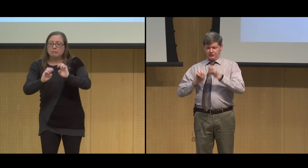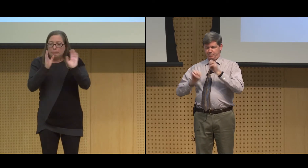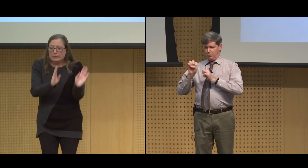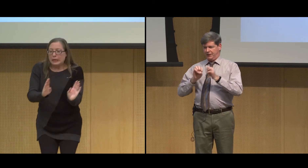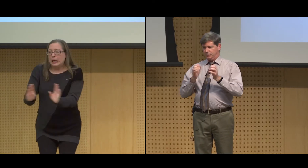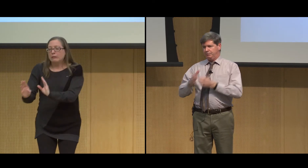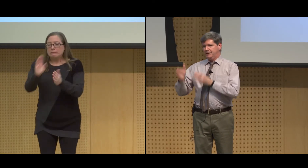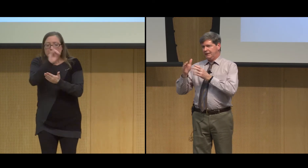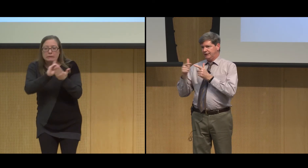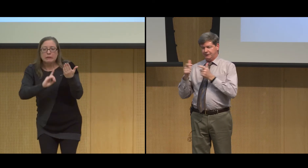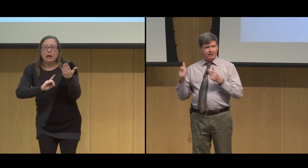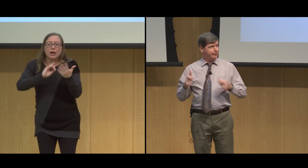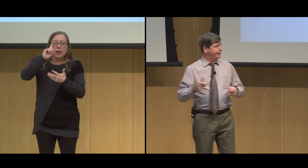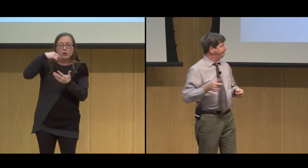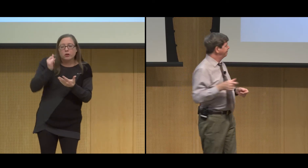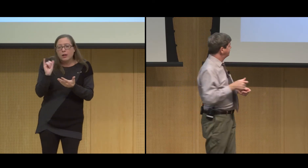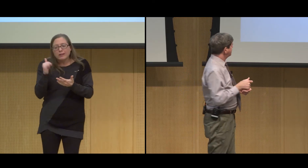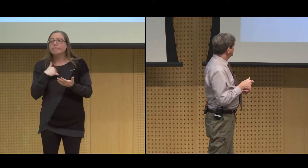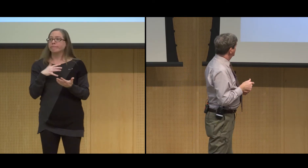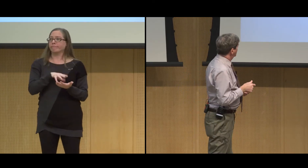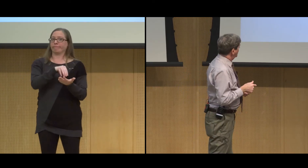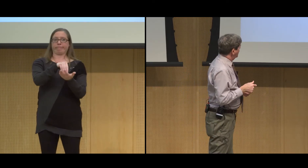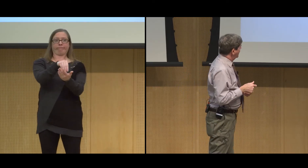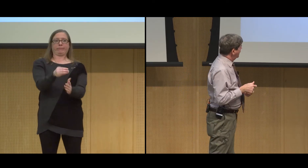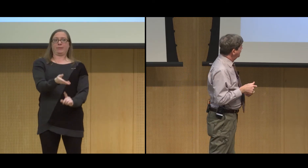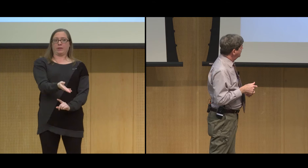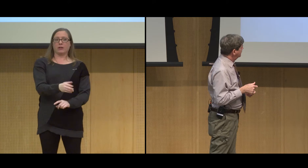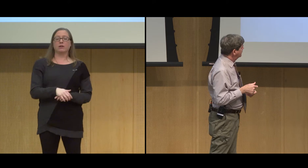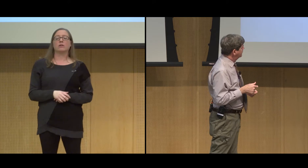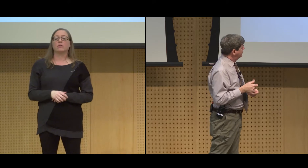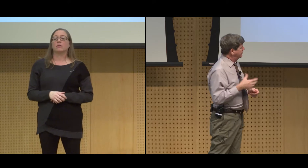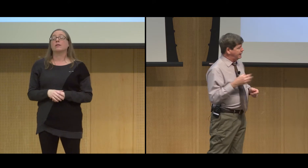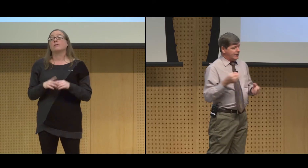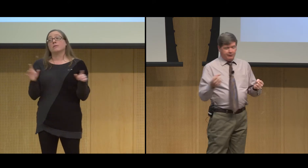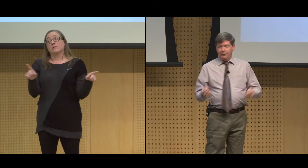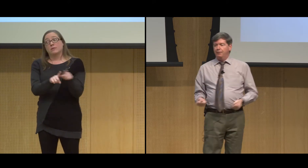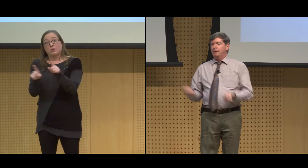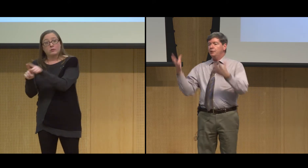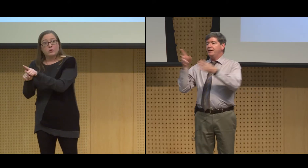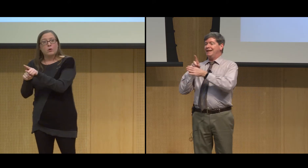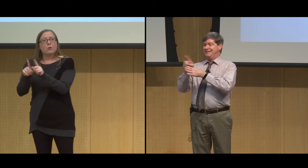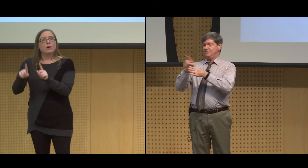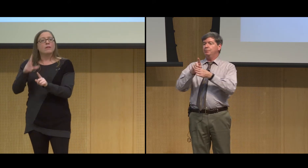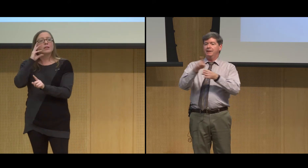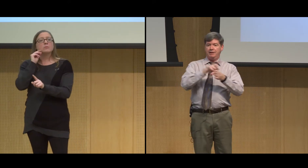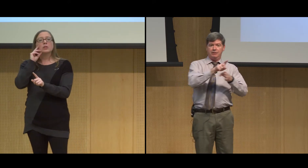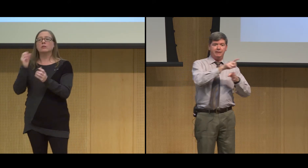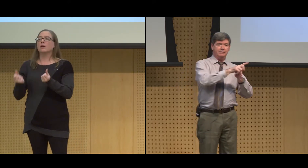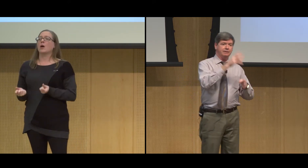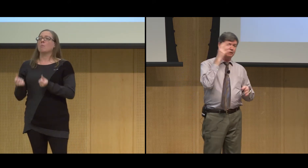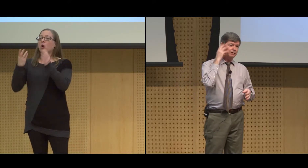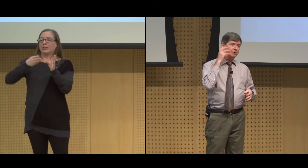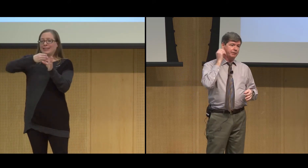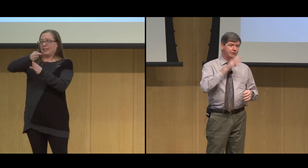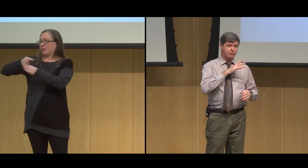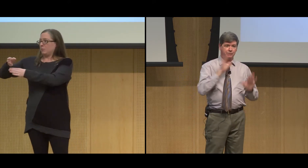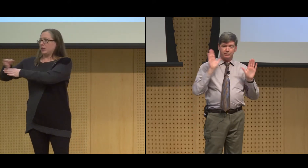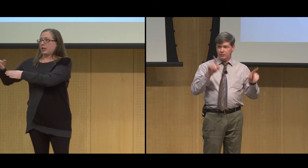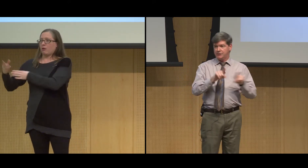experimental planning, et cetera. Uh, and the multidisciplinary experience was great, too.